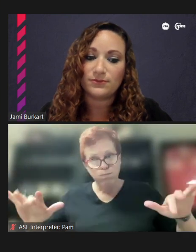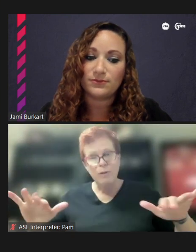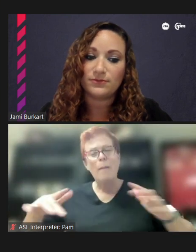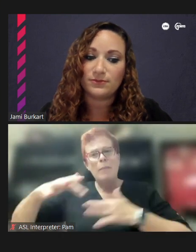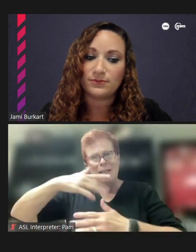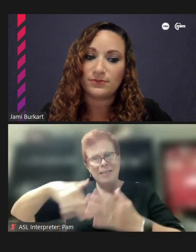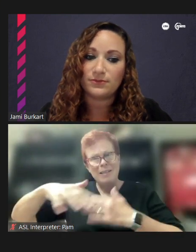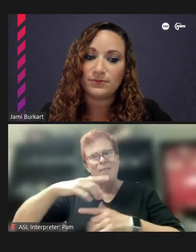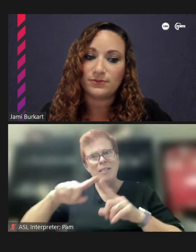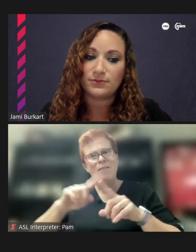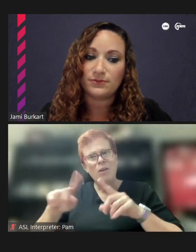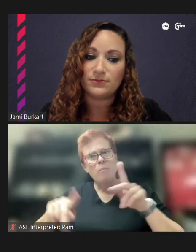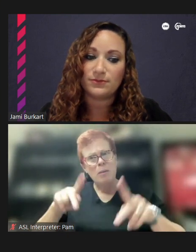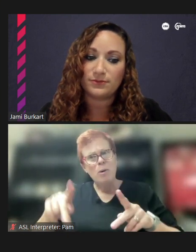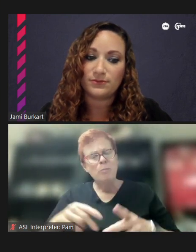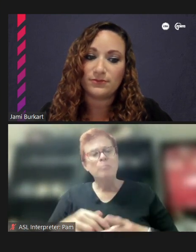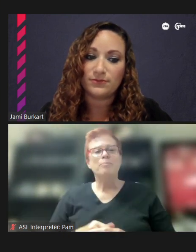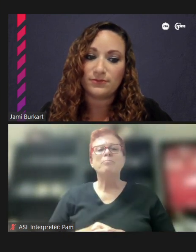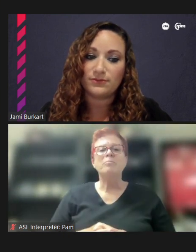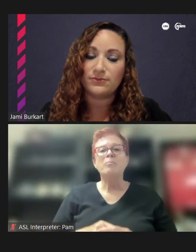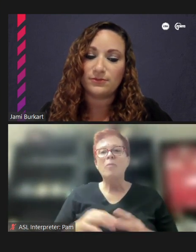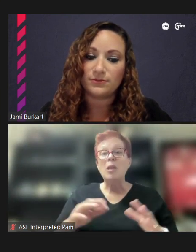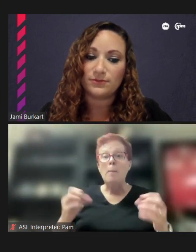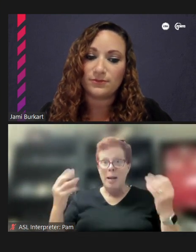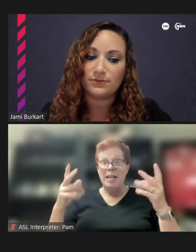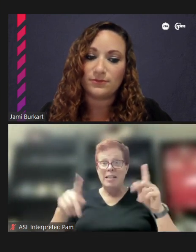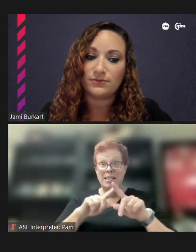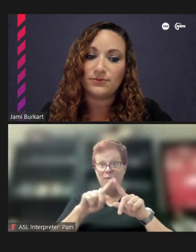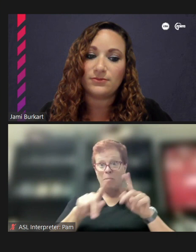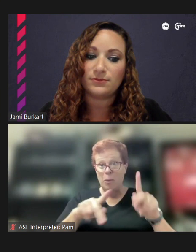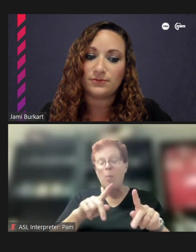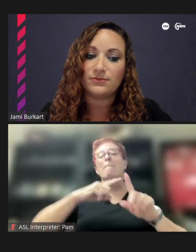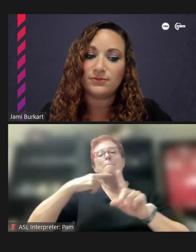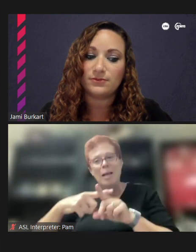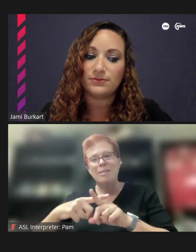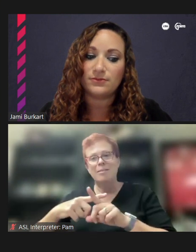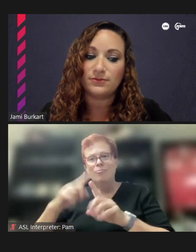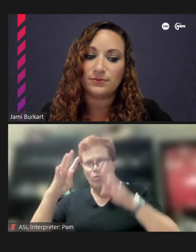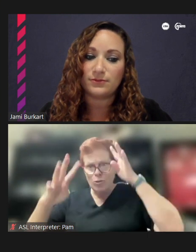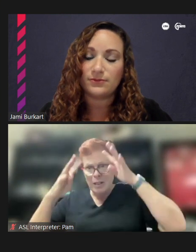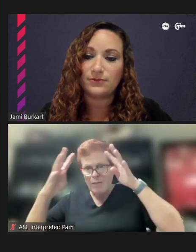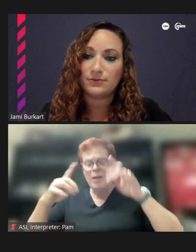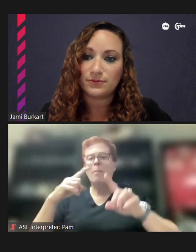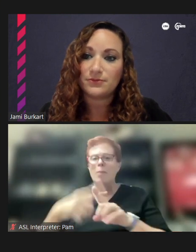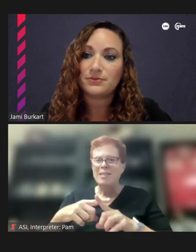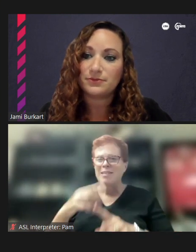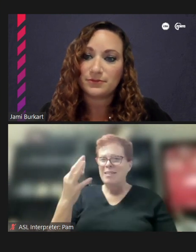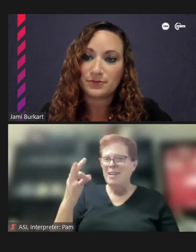pluralism and and creativity, and again that sort of 1920s era that is still there in